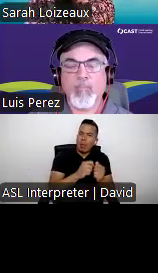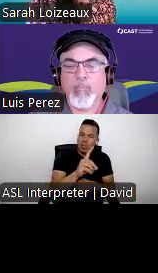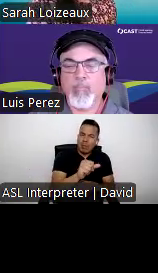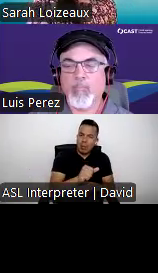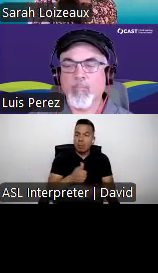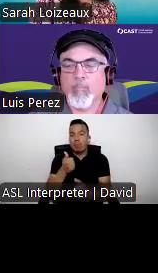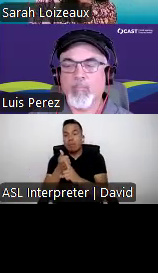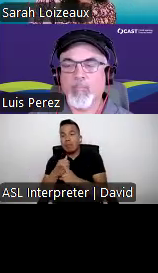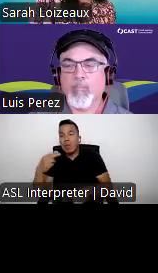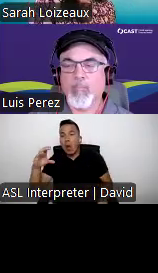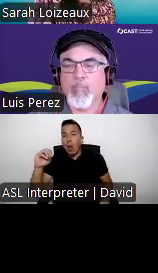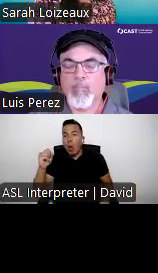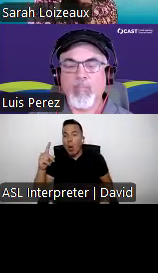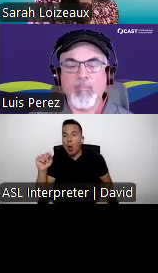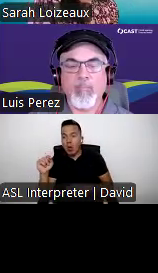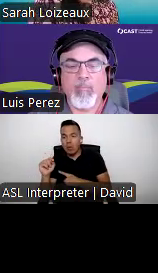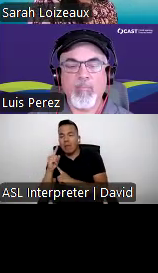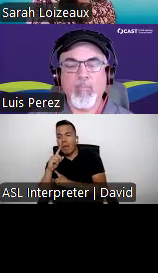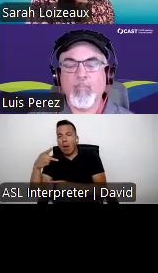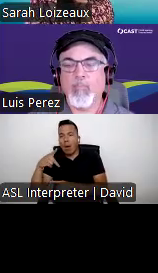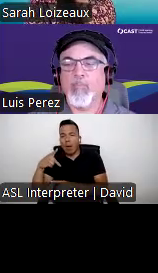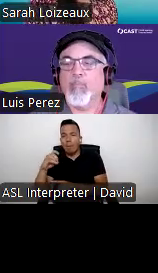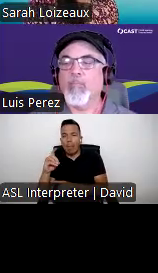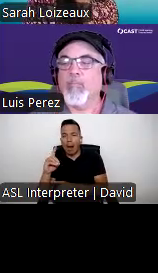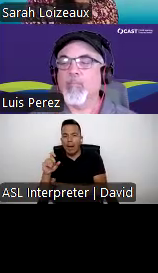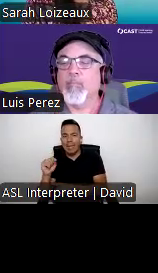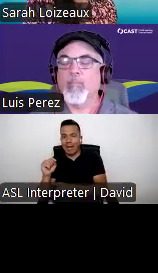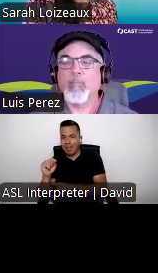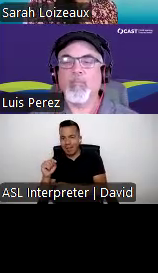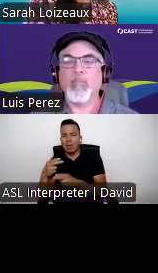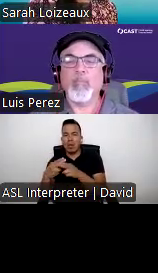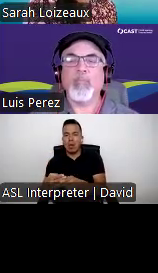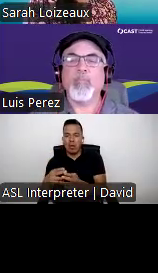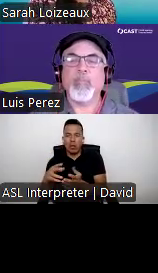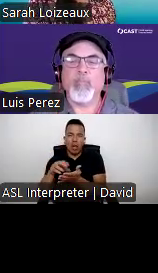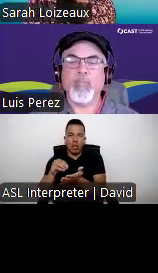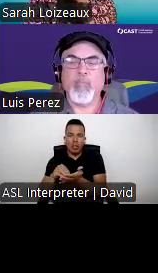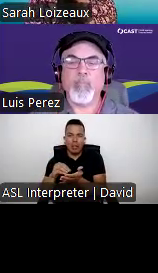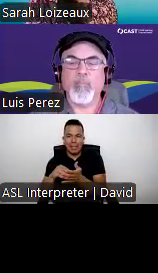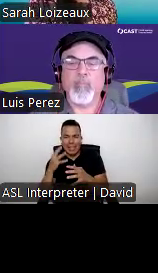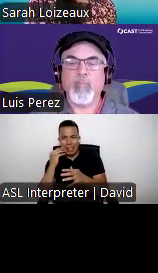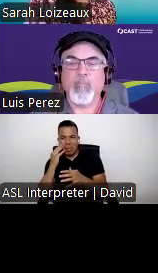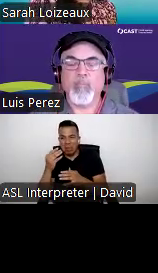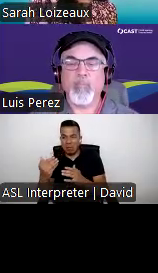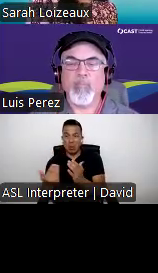podcast, "The Learning Experience", with numerous launching monthly. He was recognized with the 2020